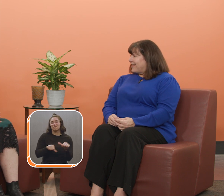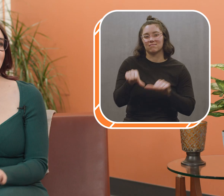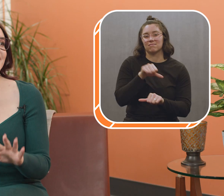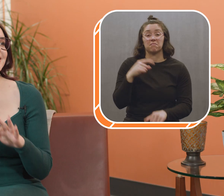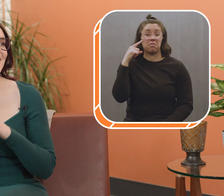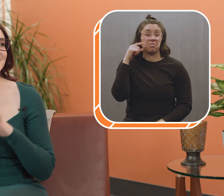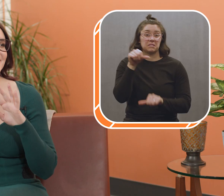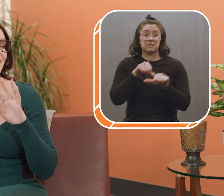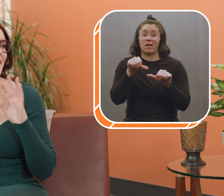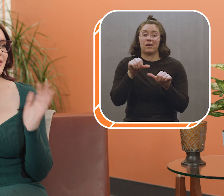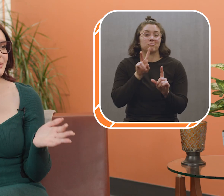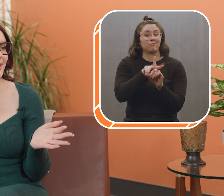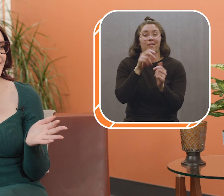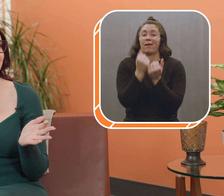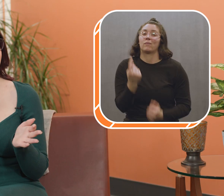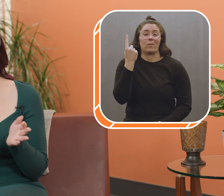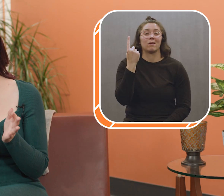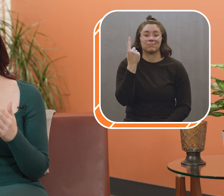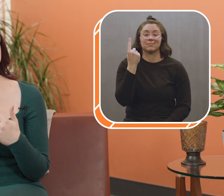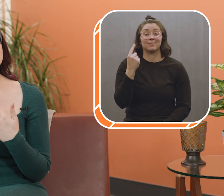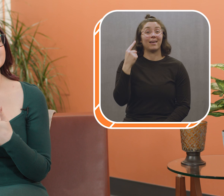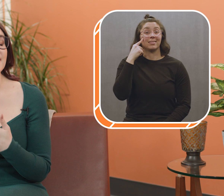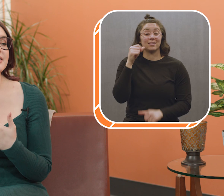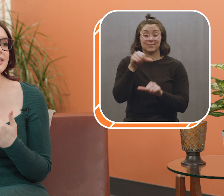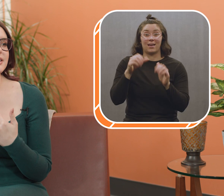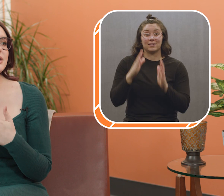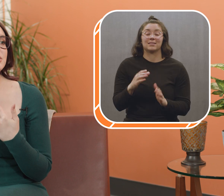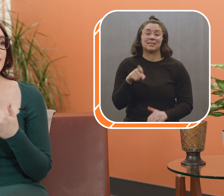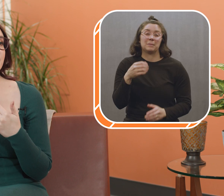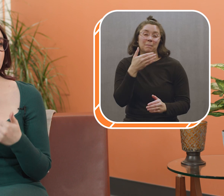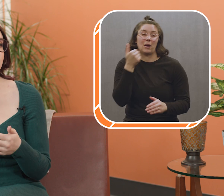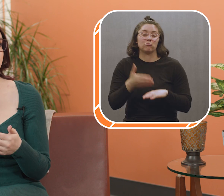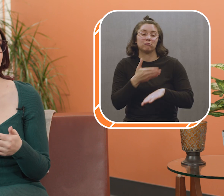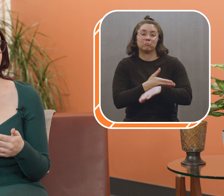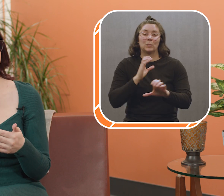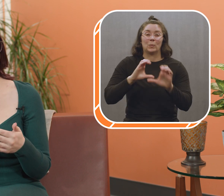I think science is for everybody. I think that scientists need to be better at communicating things